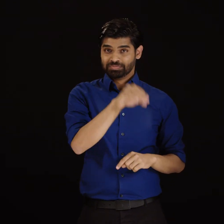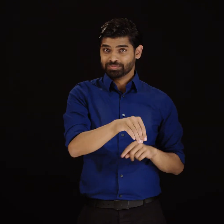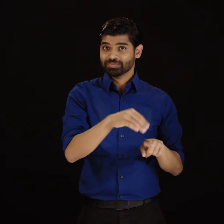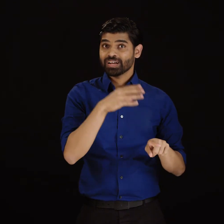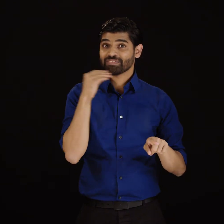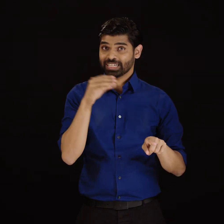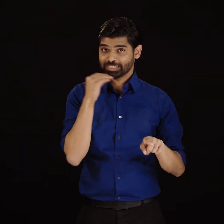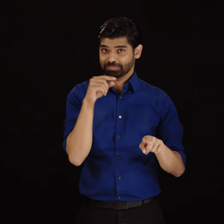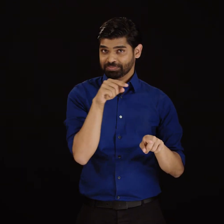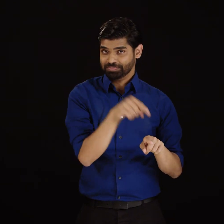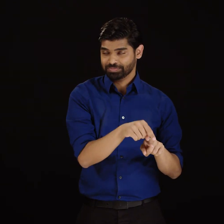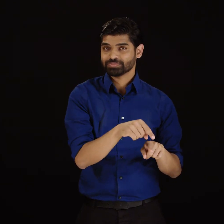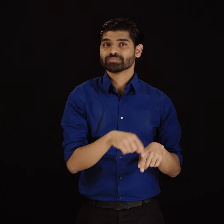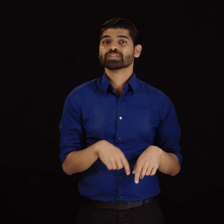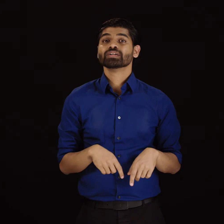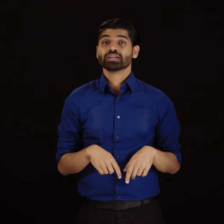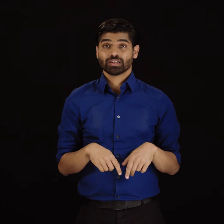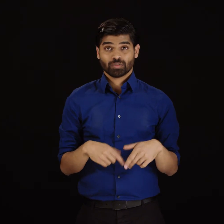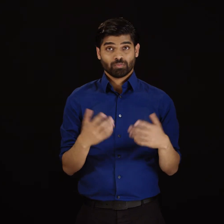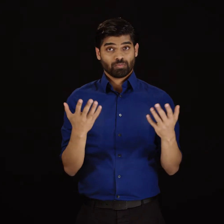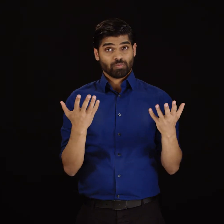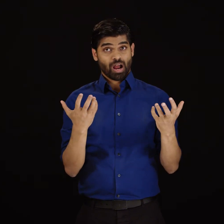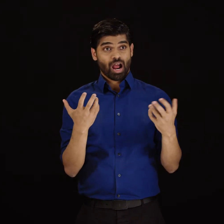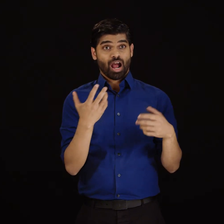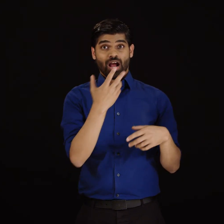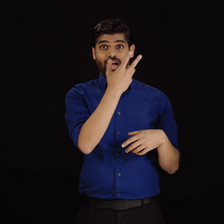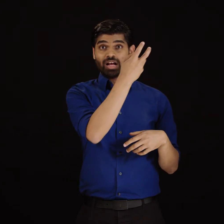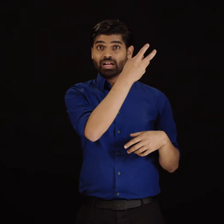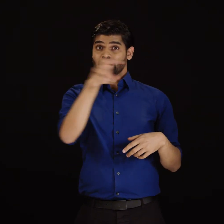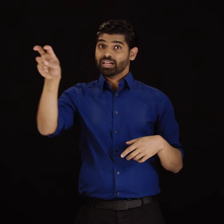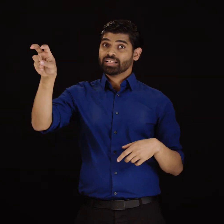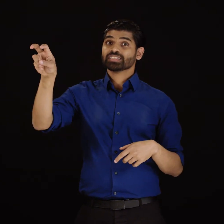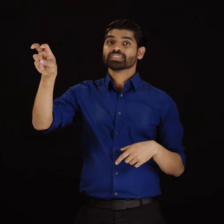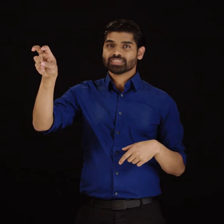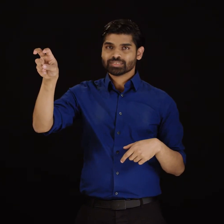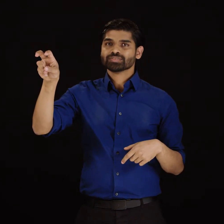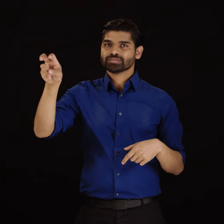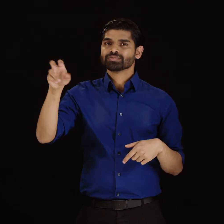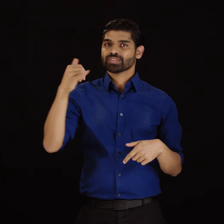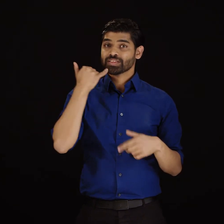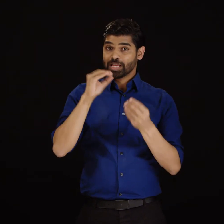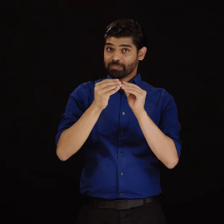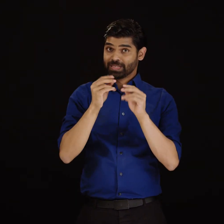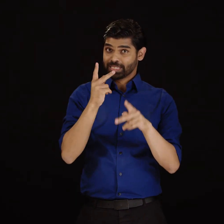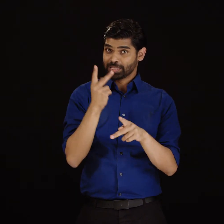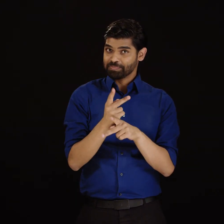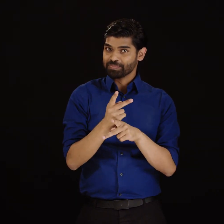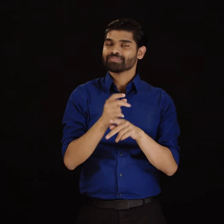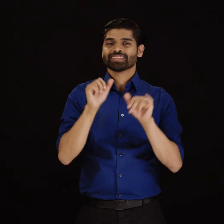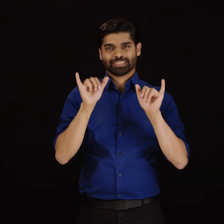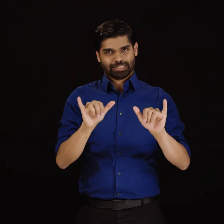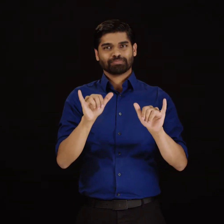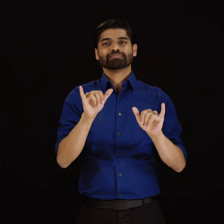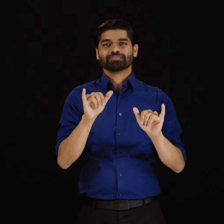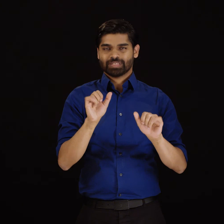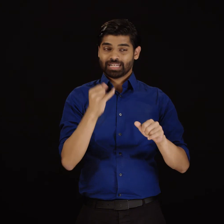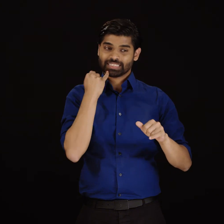A customer should check with the service provider they want to switch to in order to make sure they can port their number. A customer can transfer their number to